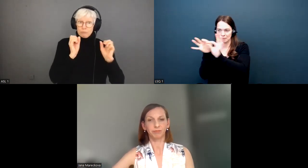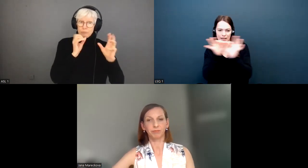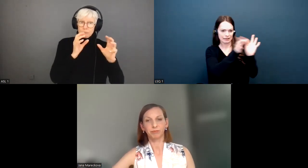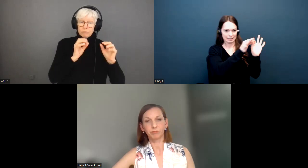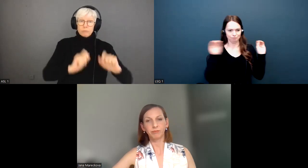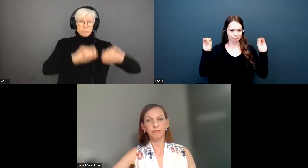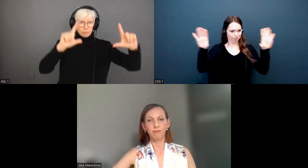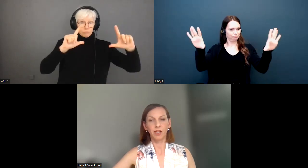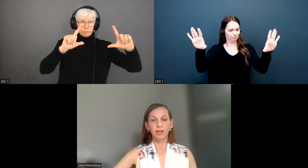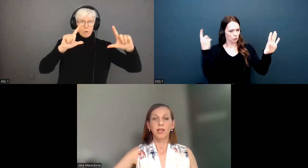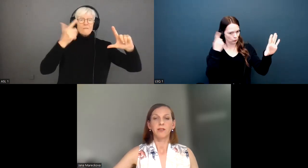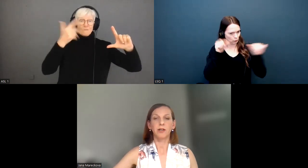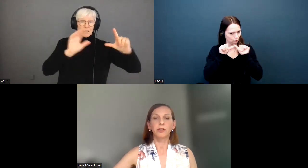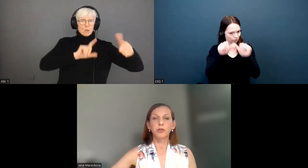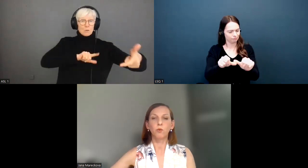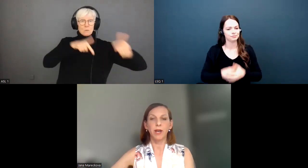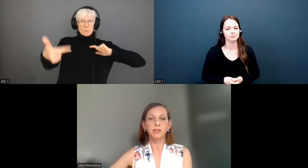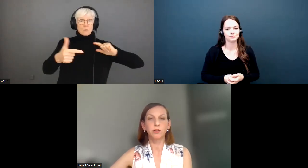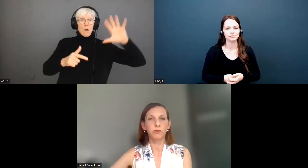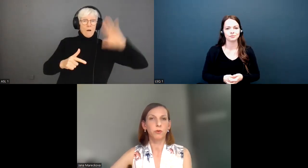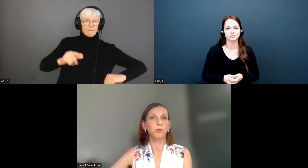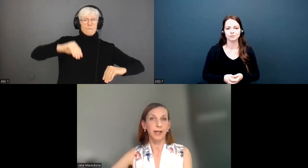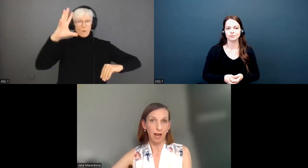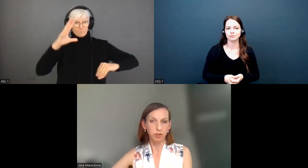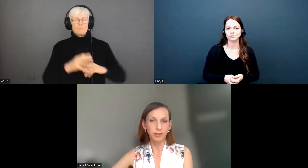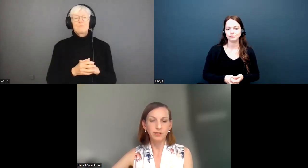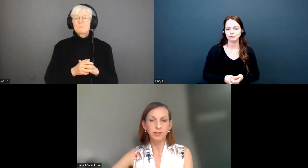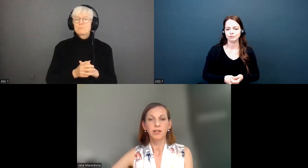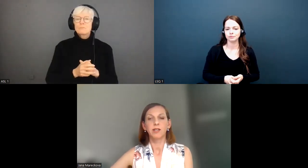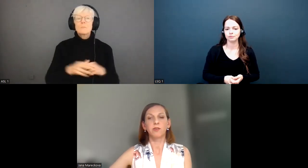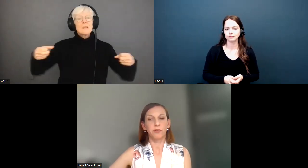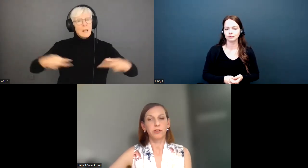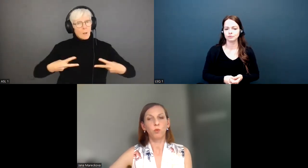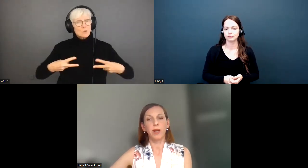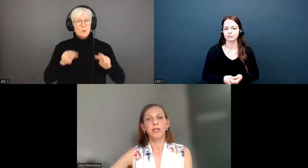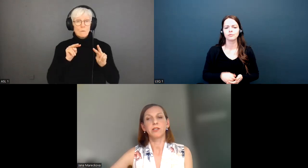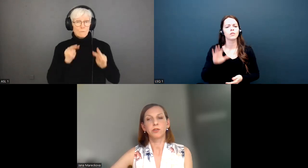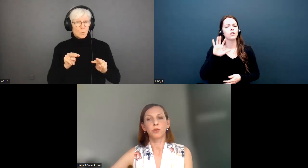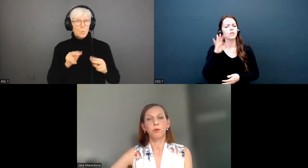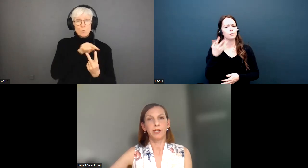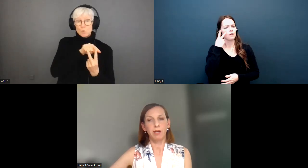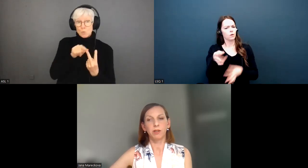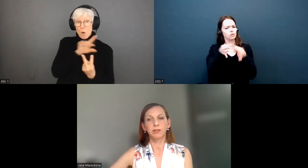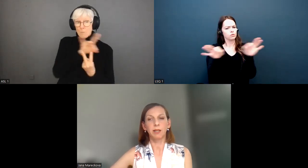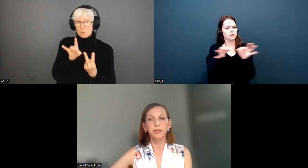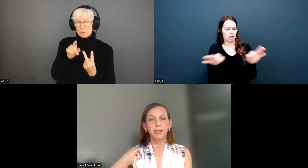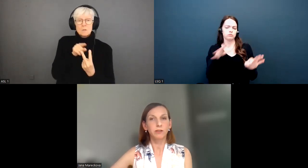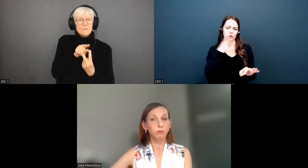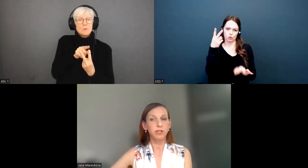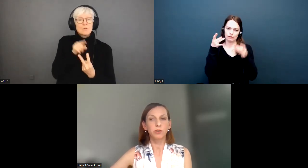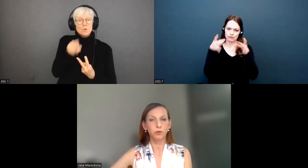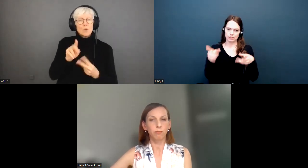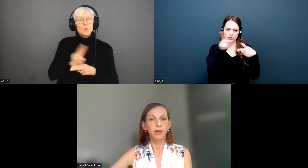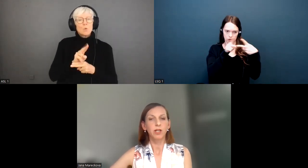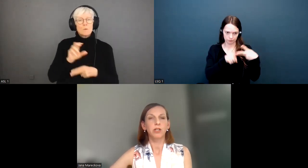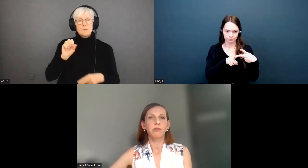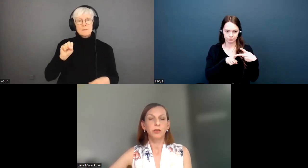There are two ways to view the captions: the first way is to enable subtitles within Zoom.